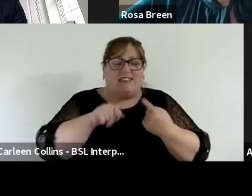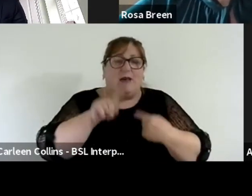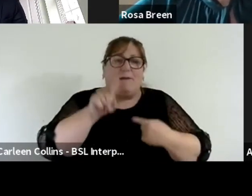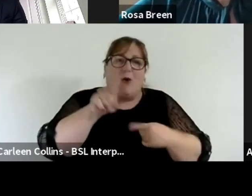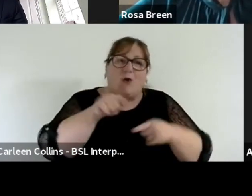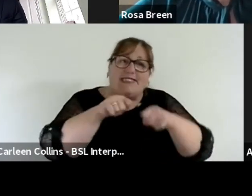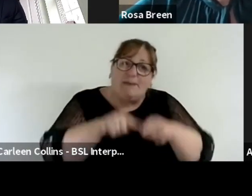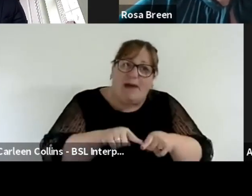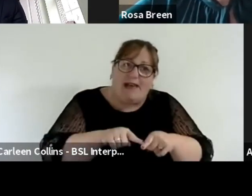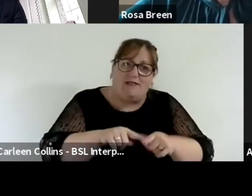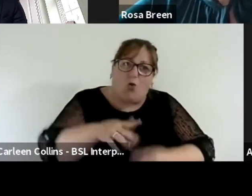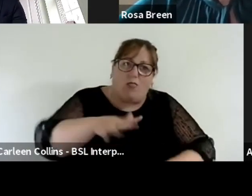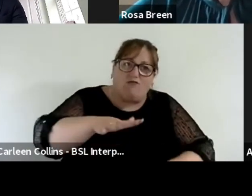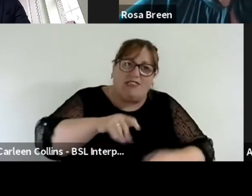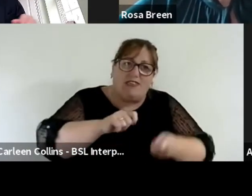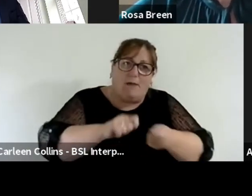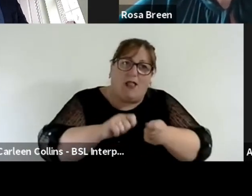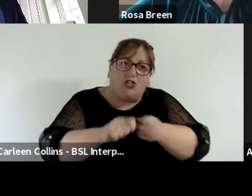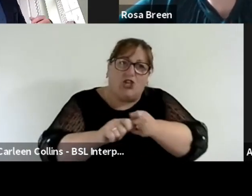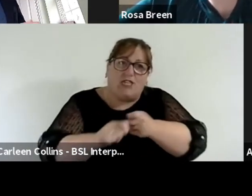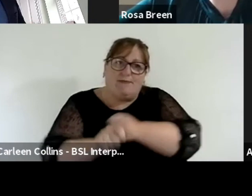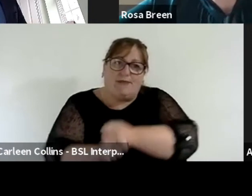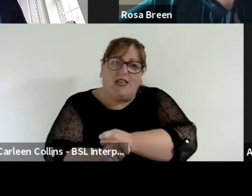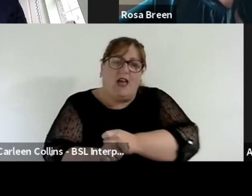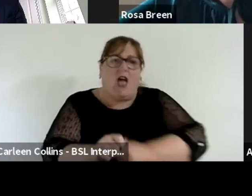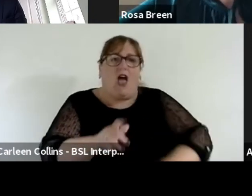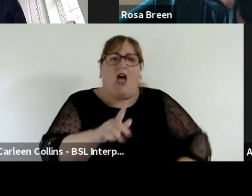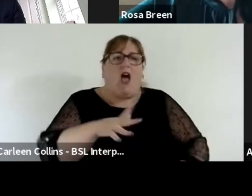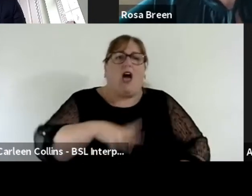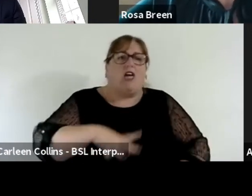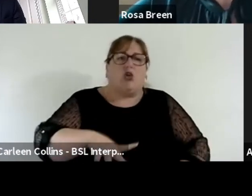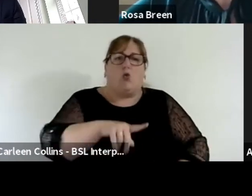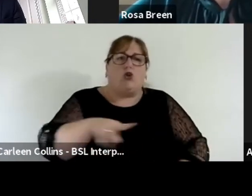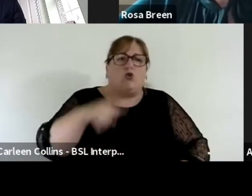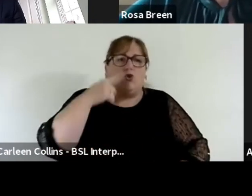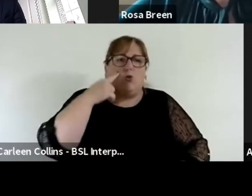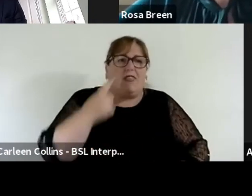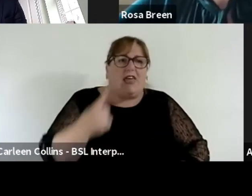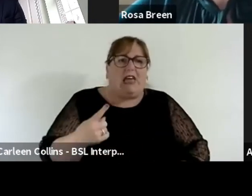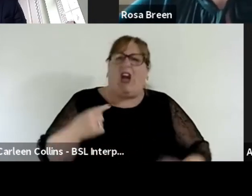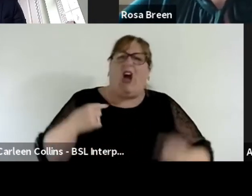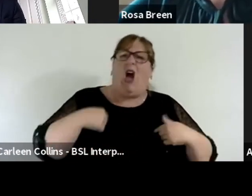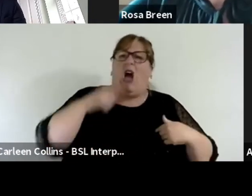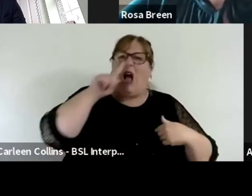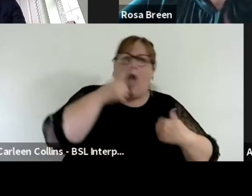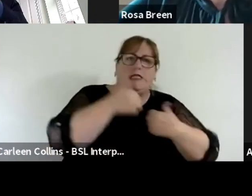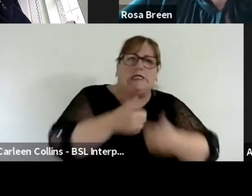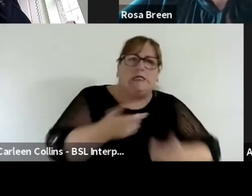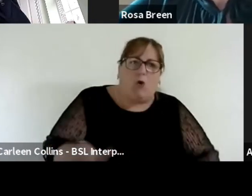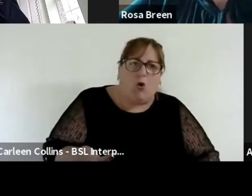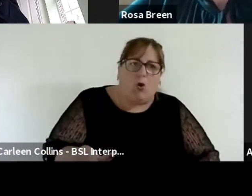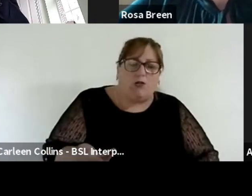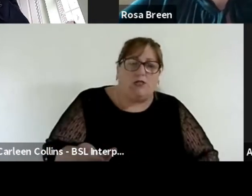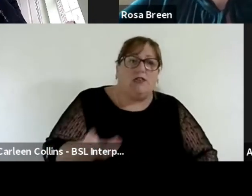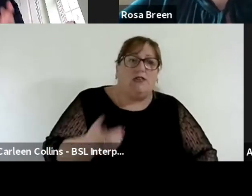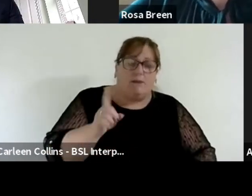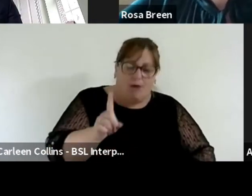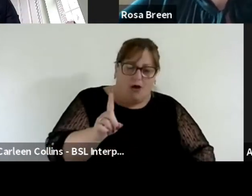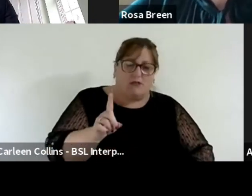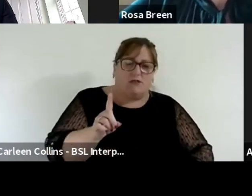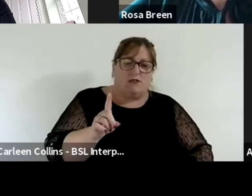Yes, like I mentioned earlier on, I don't want to give a clear